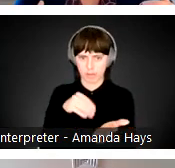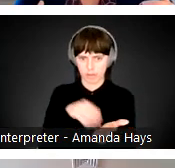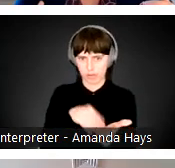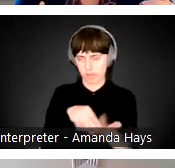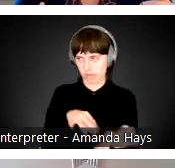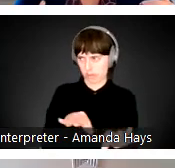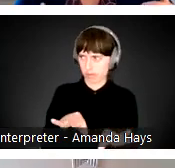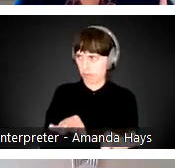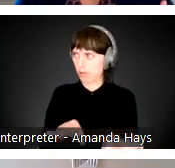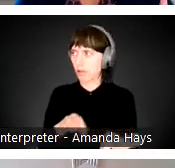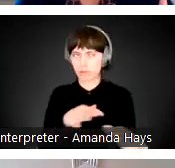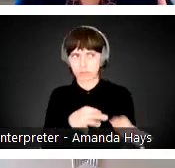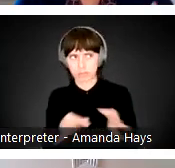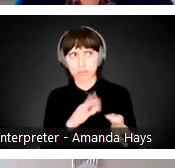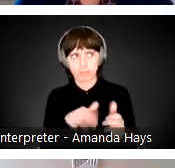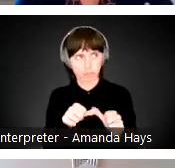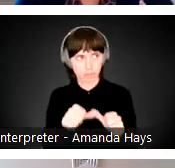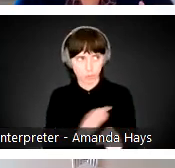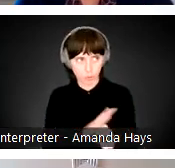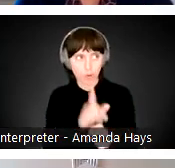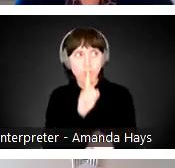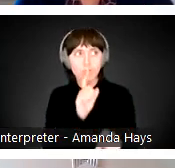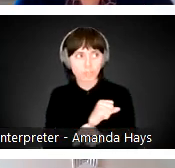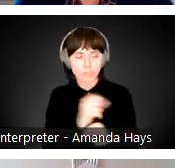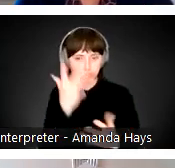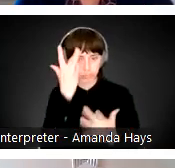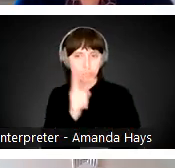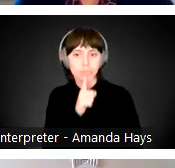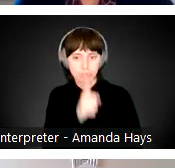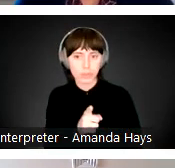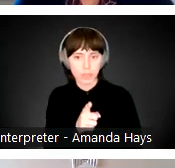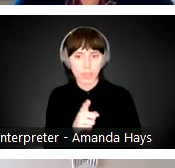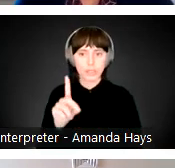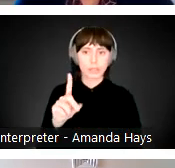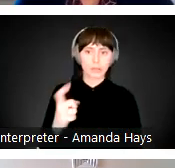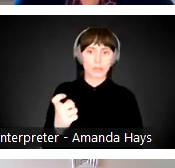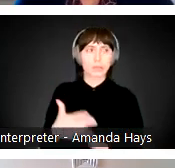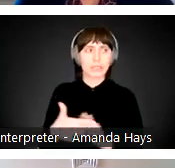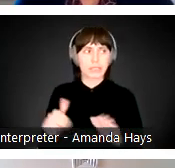that Long COVID is a condition, it is